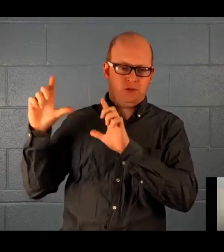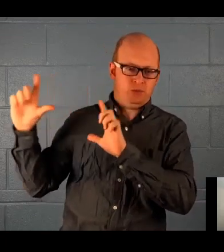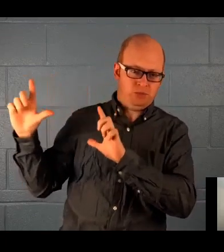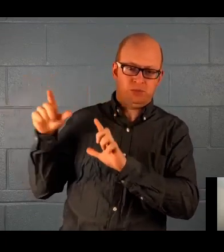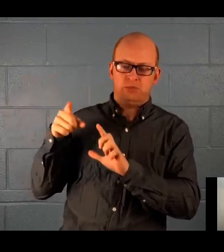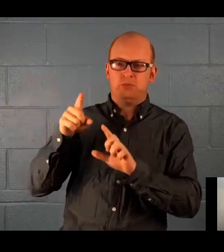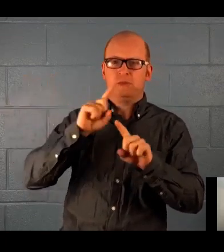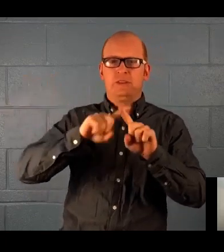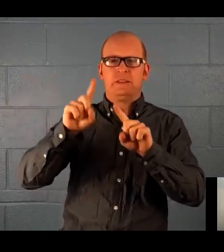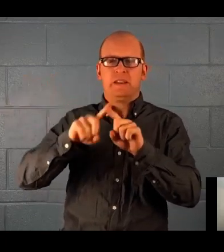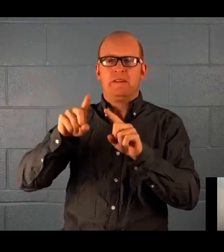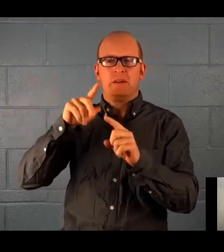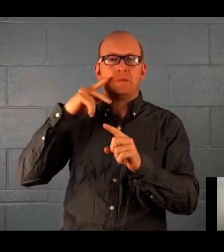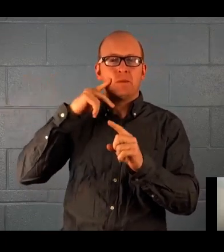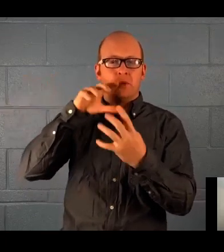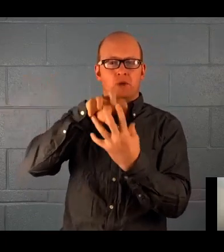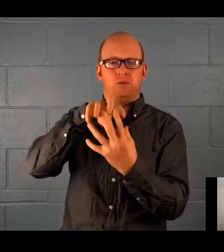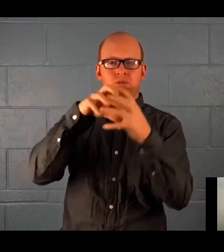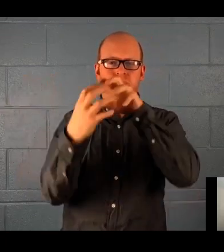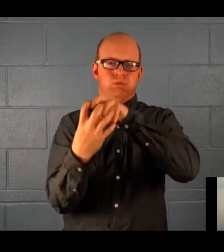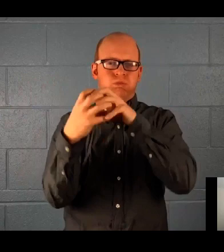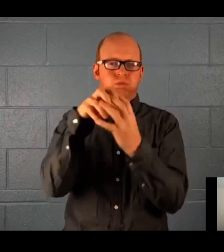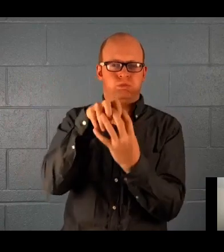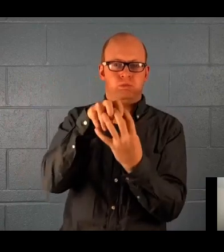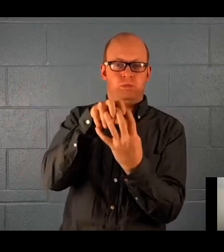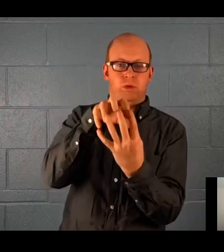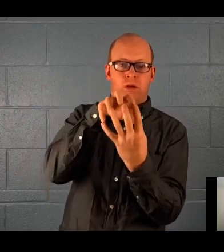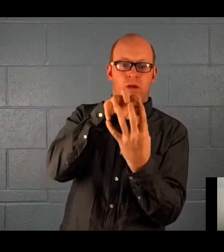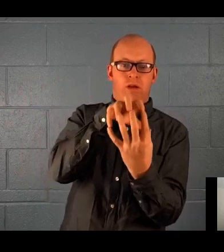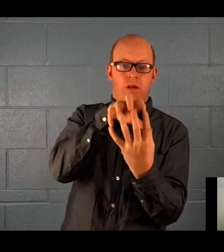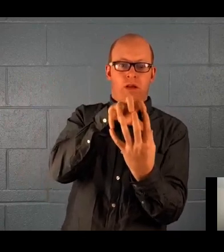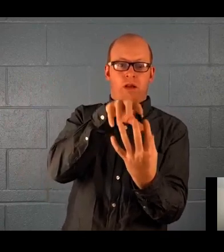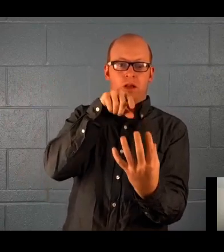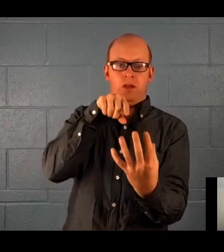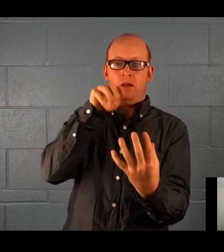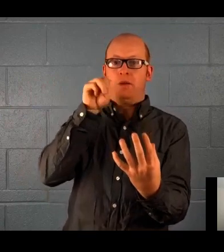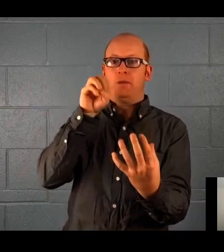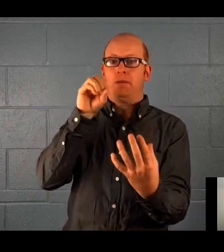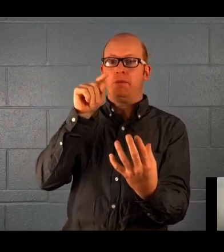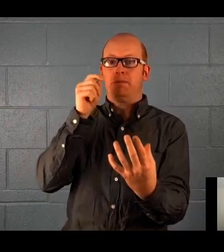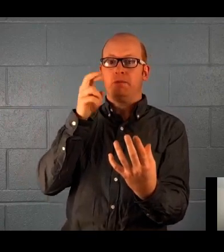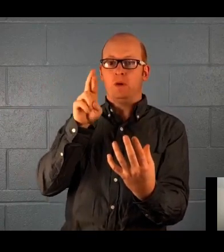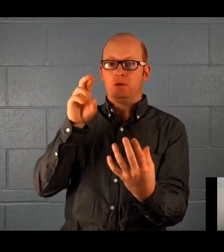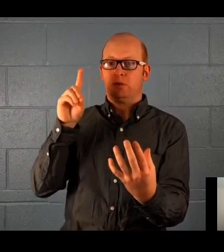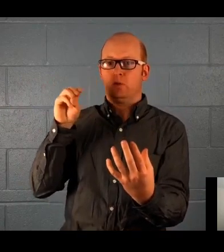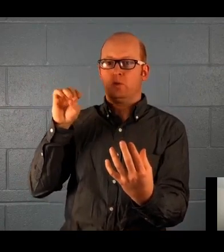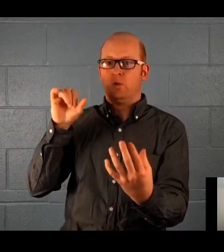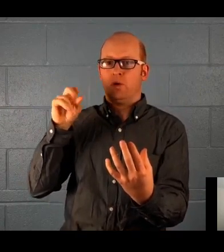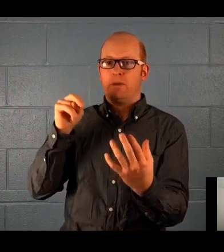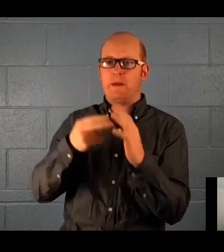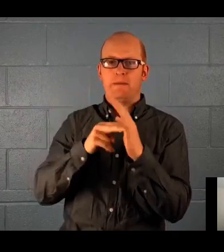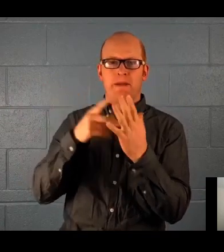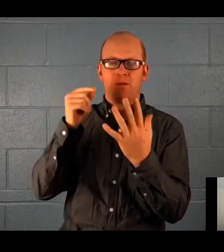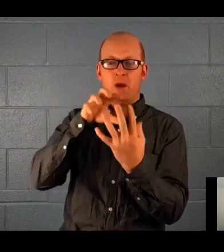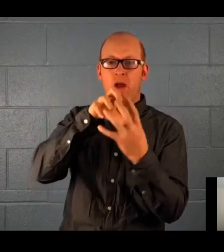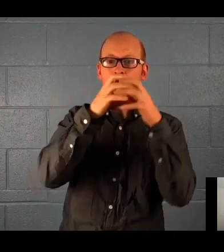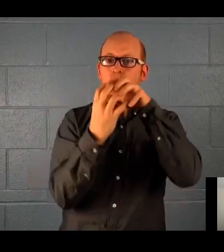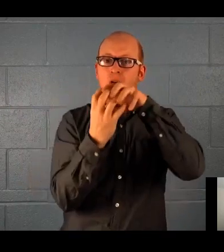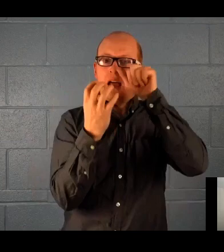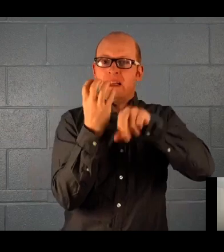is a picture of the different domains of the protein, and put simply on one end of this protein is what's called the motor domain.